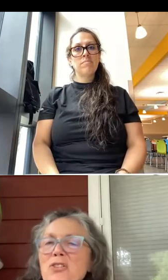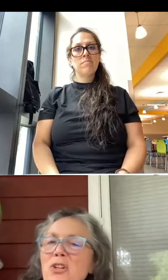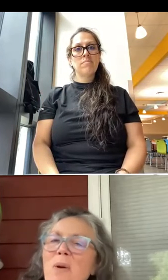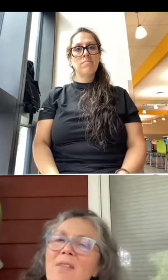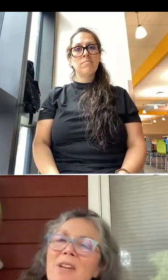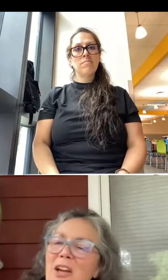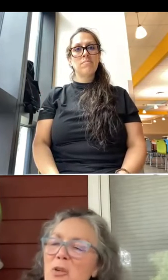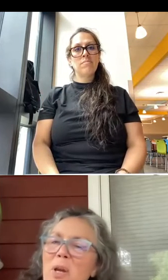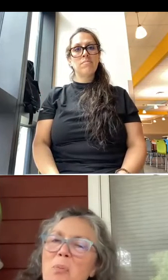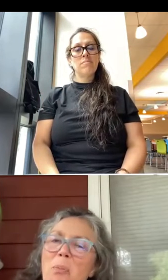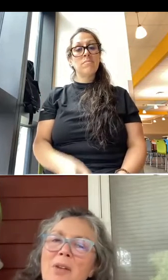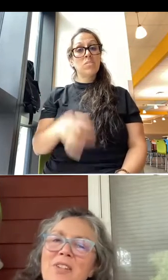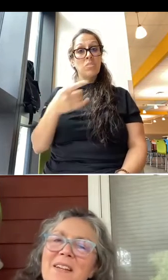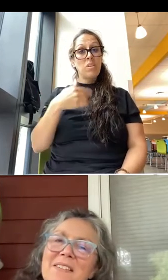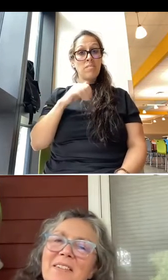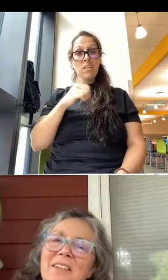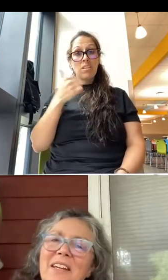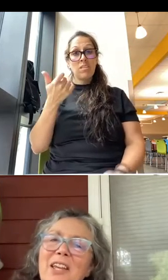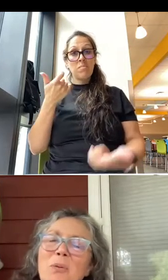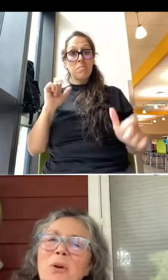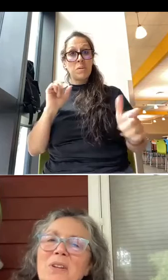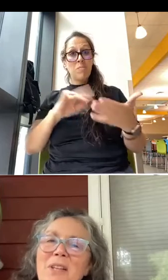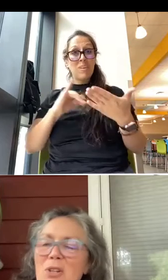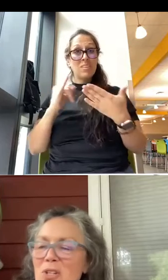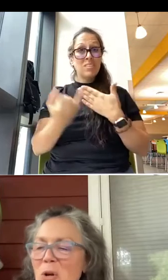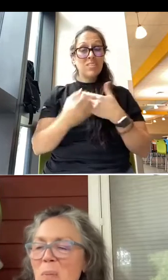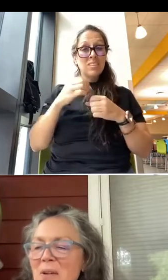So do you have any other big projects in the works that we should know about?